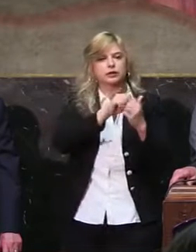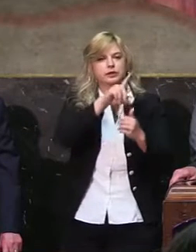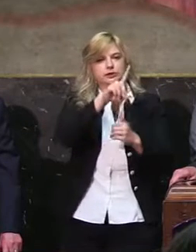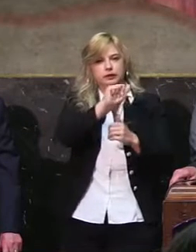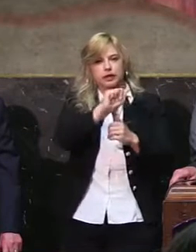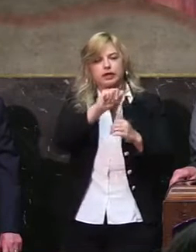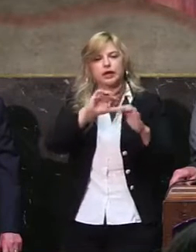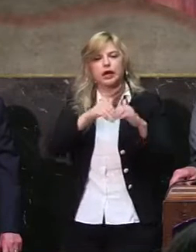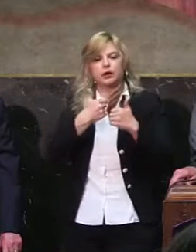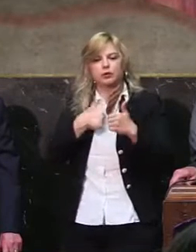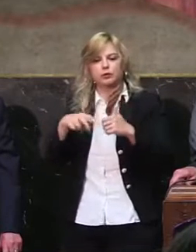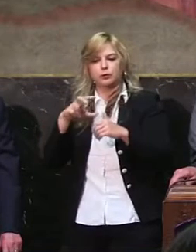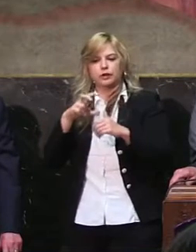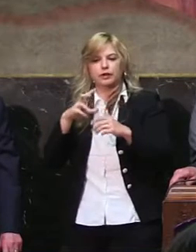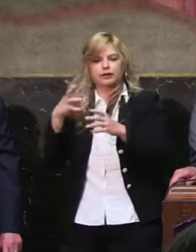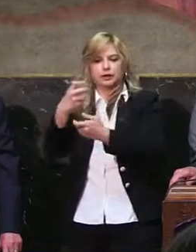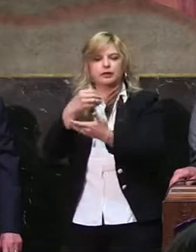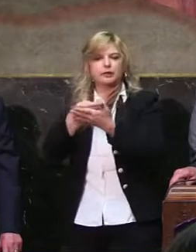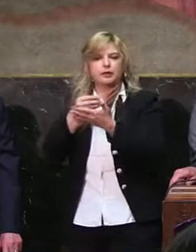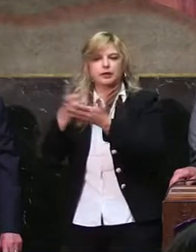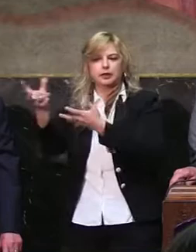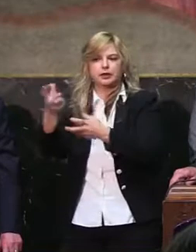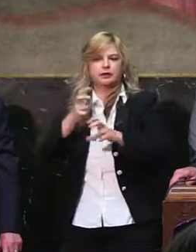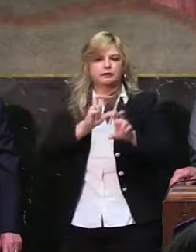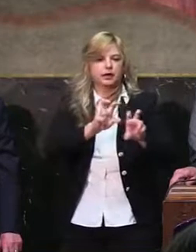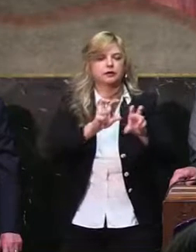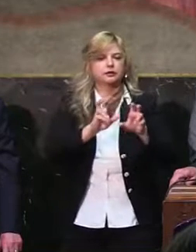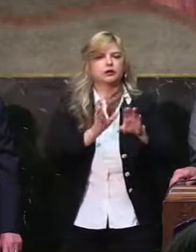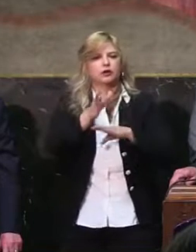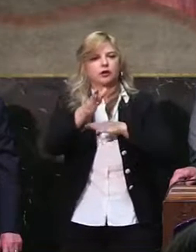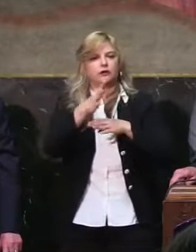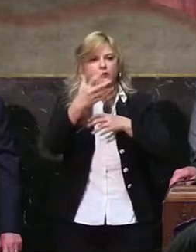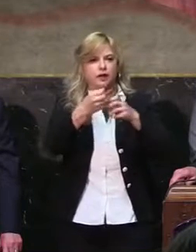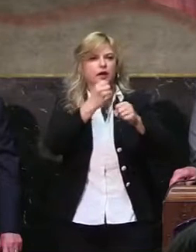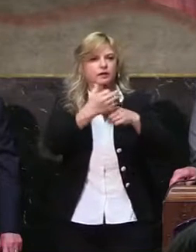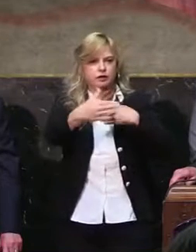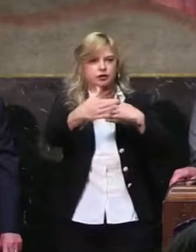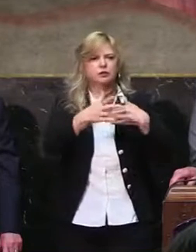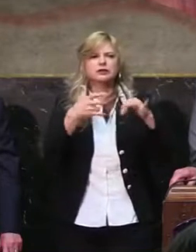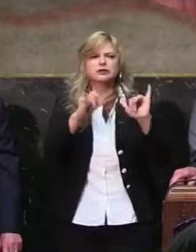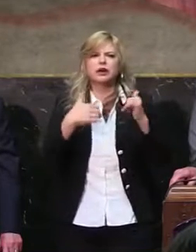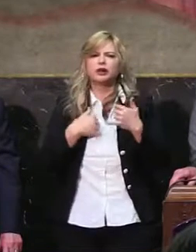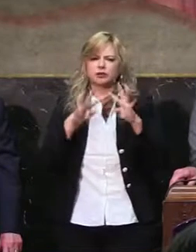about investing that money over the next five years and so still some questions to be answered in that regard but I